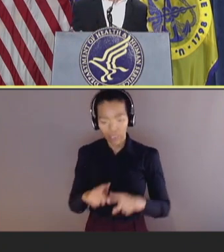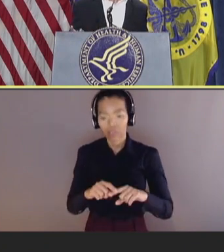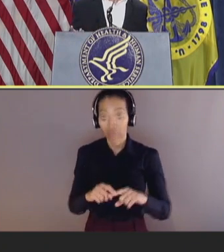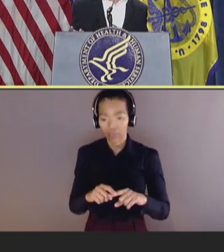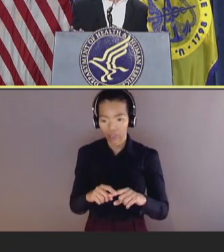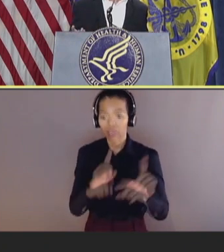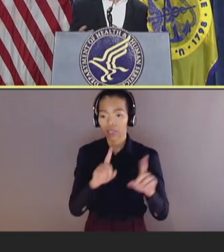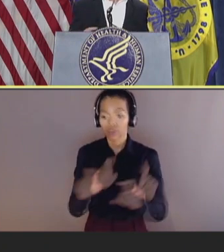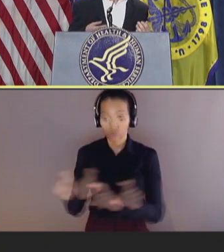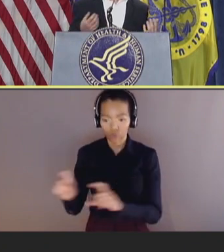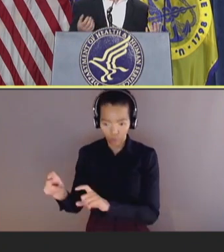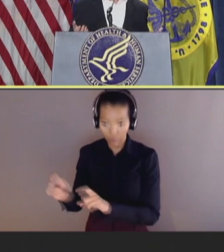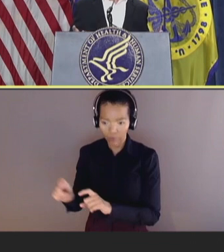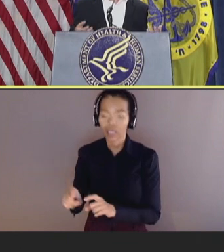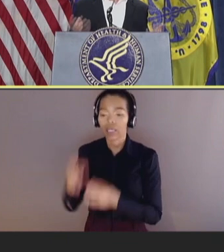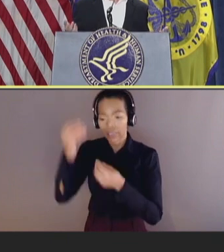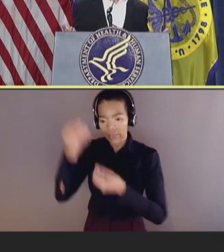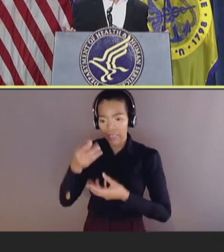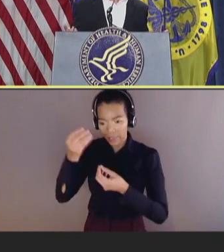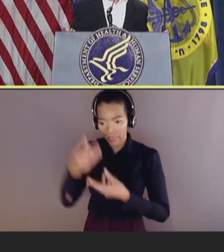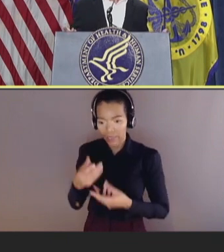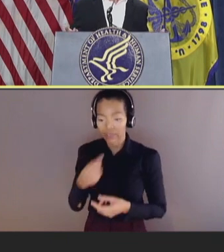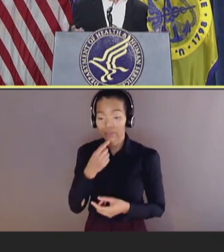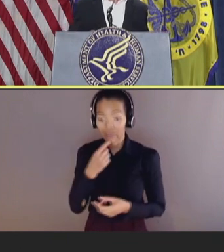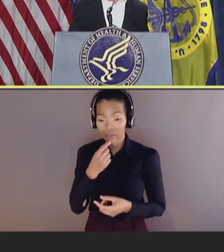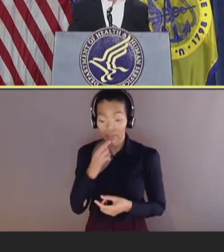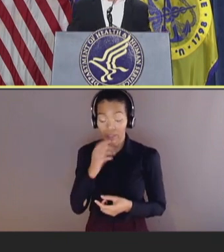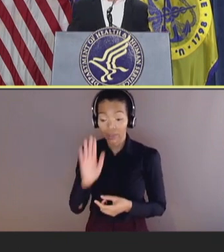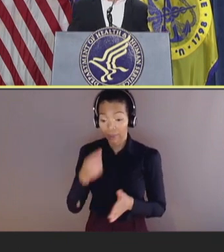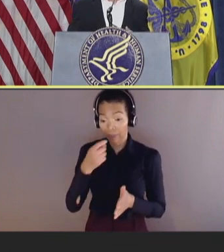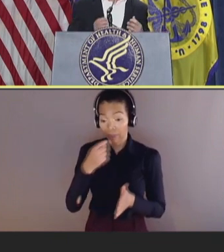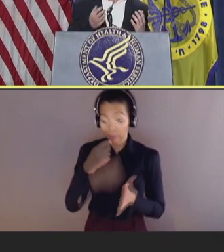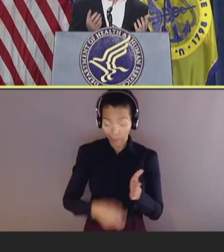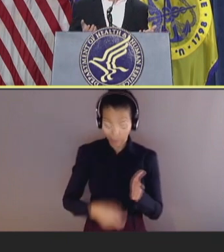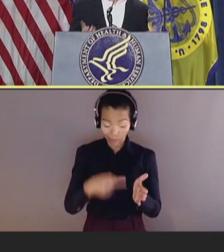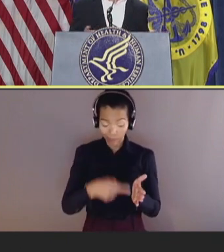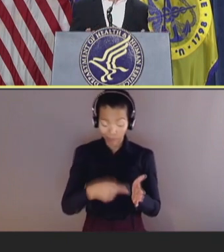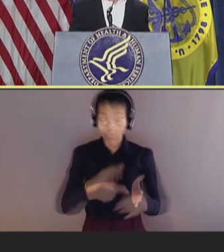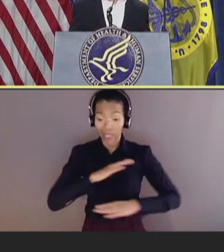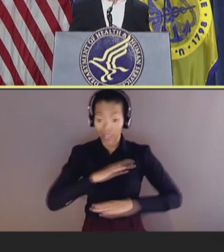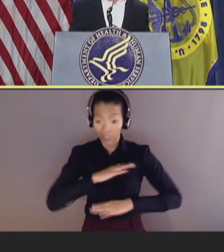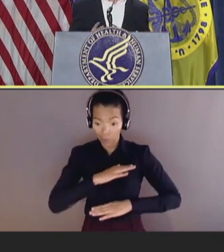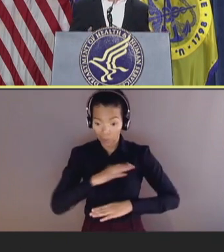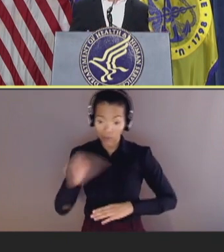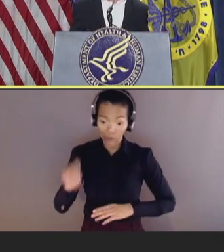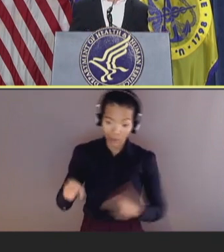are saying is their payment rates adequate. And you can see this chart on the right here where